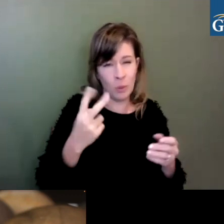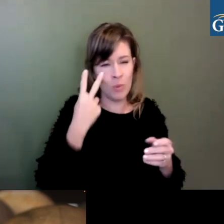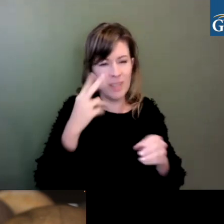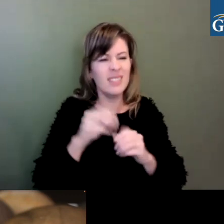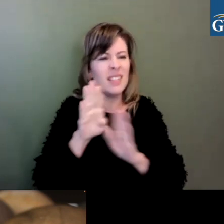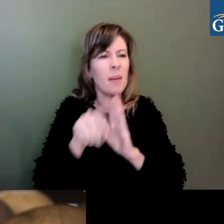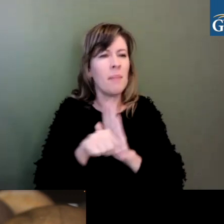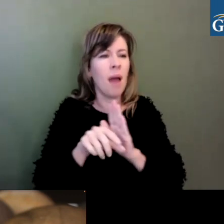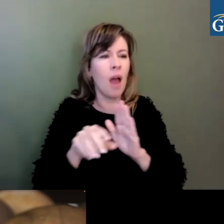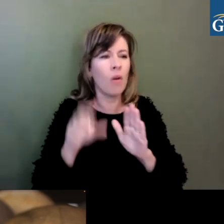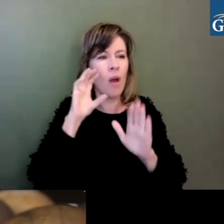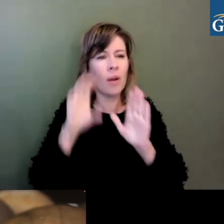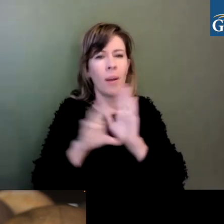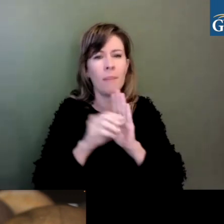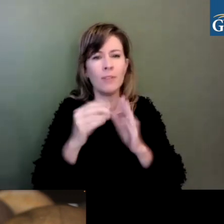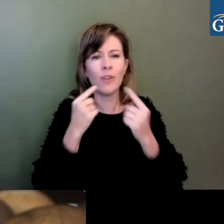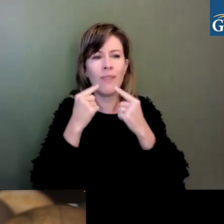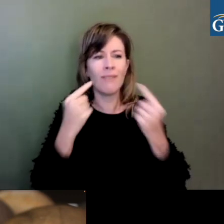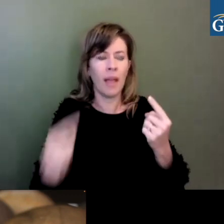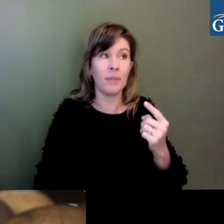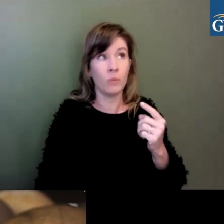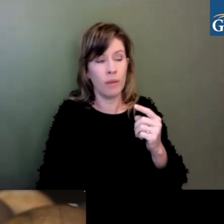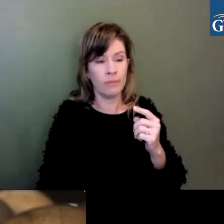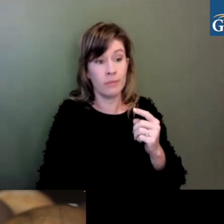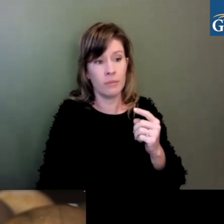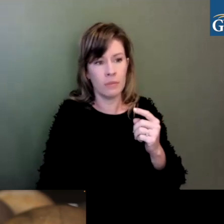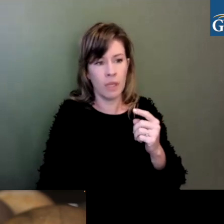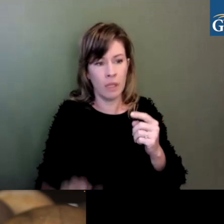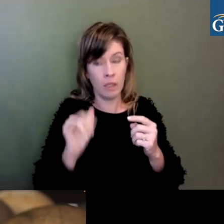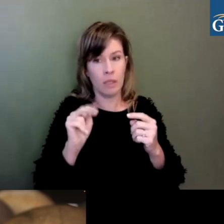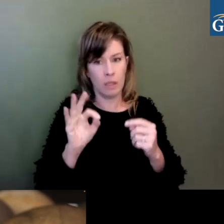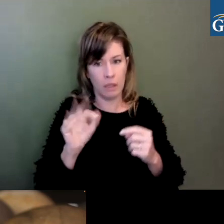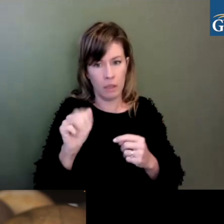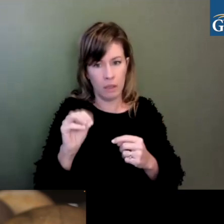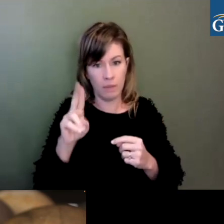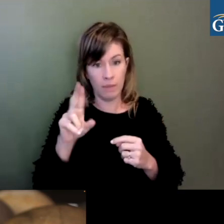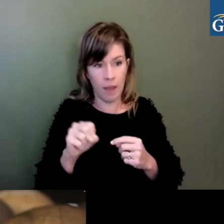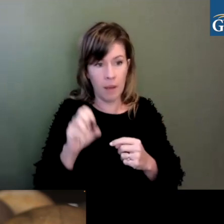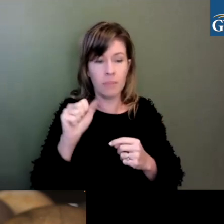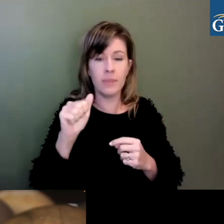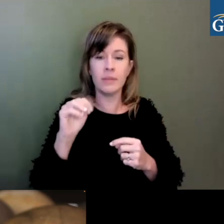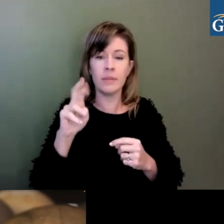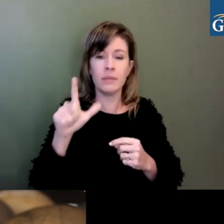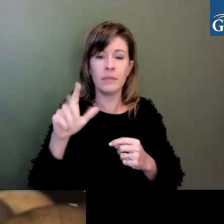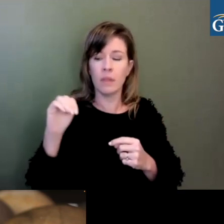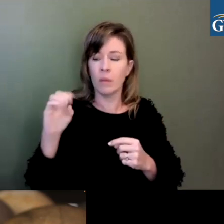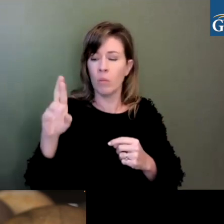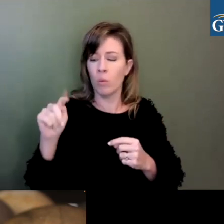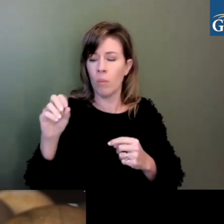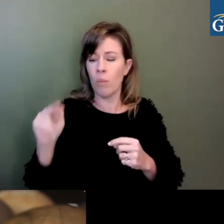a picture of the famous or infamous Samuel Morton skull collection that's set at the University of Pennsylvania. And there, one of the things we've learned over time is